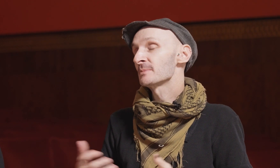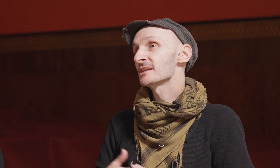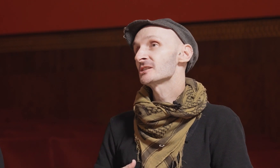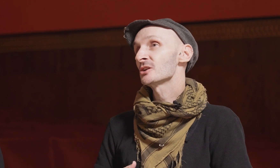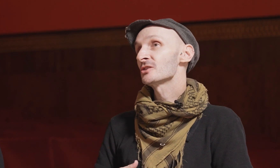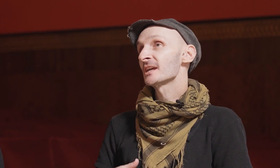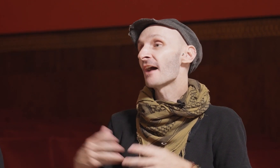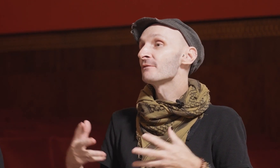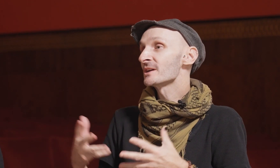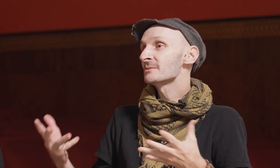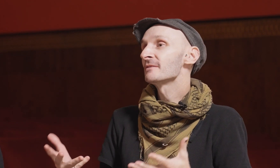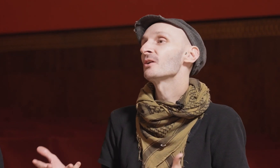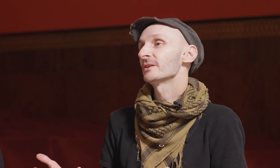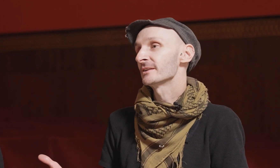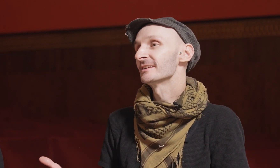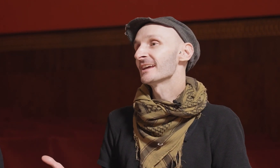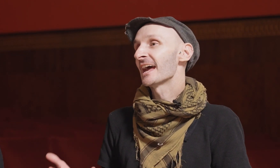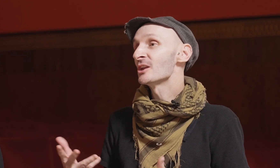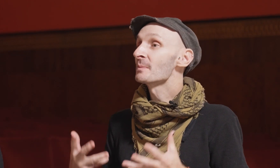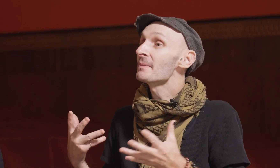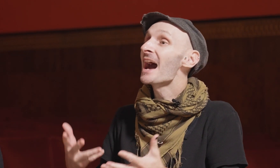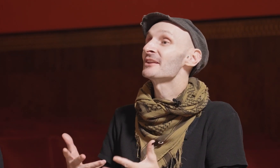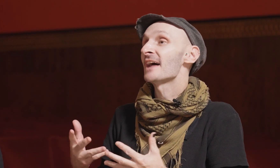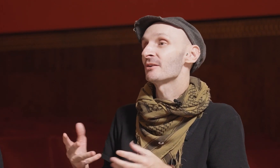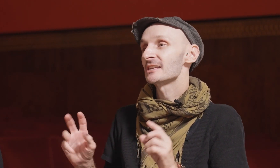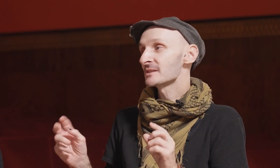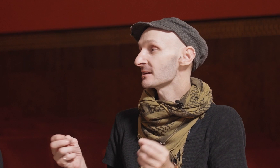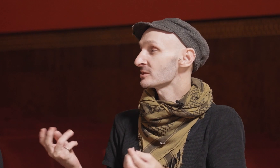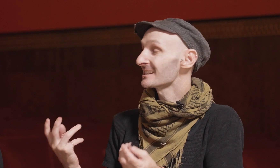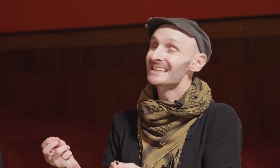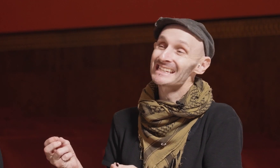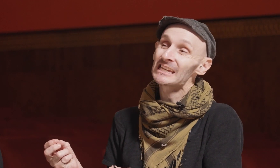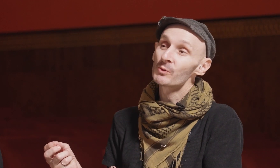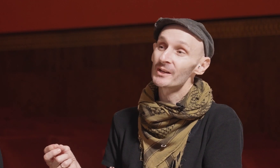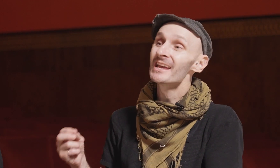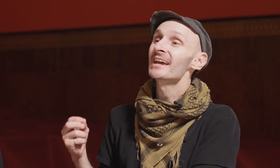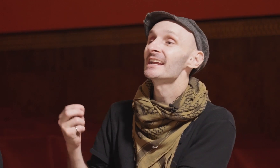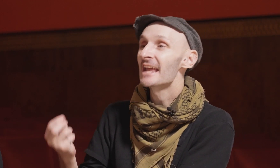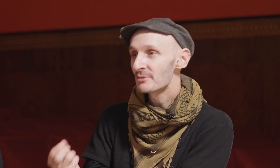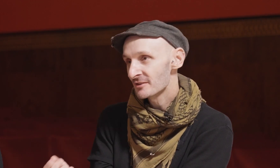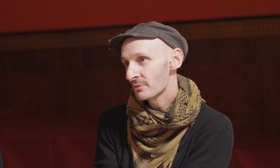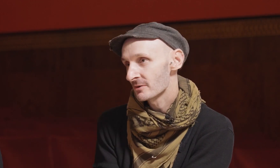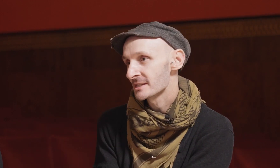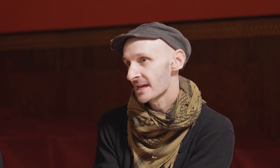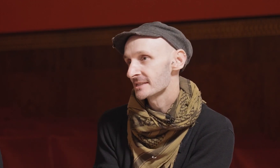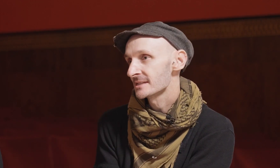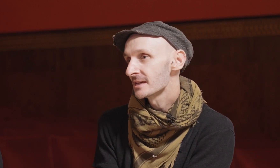I just don't think our voice can be forgotten and not be a part of that, which I think is a key word, collaborative process.